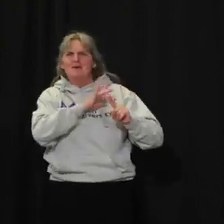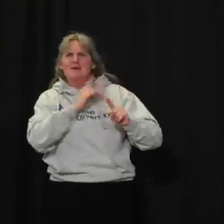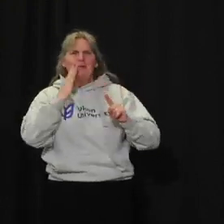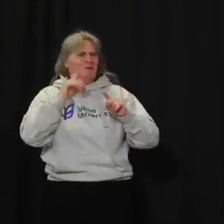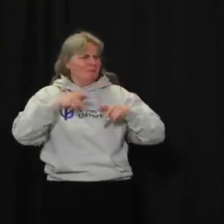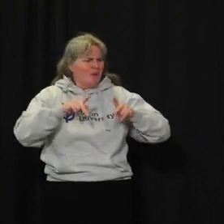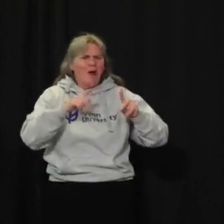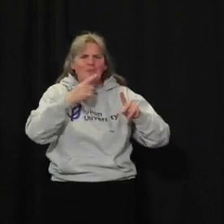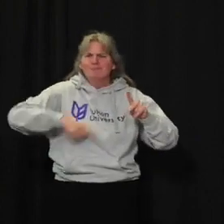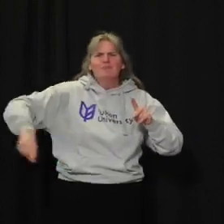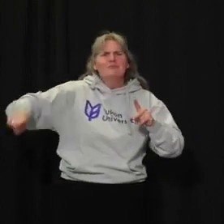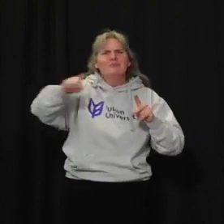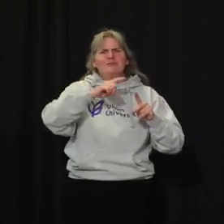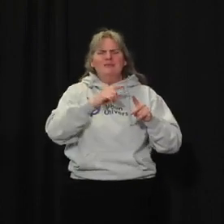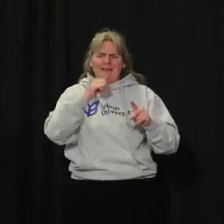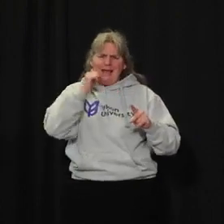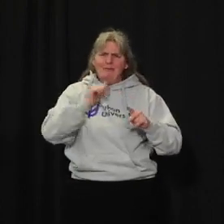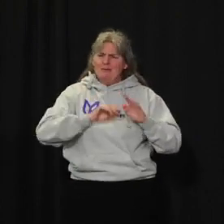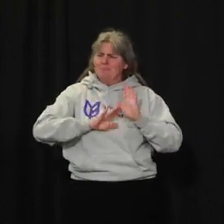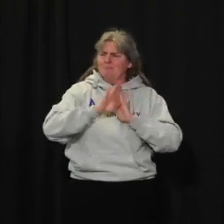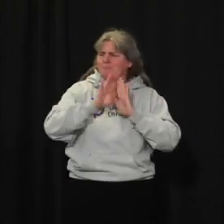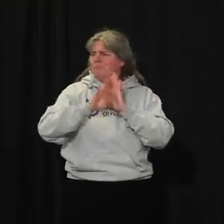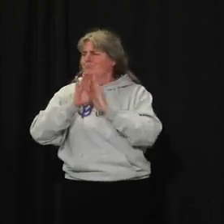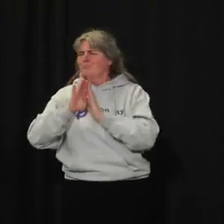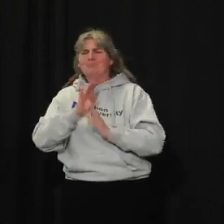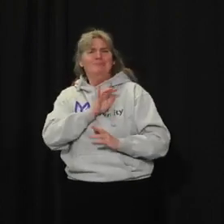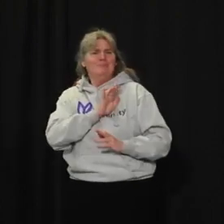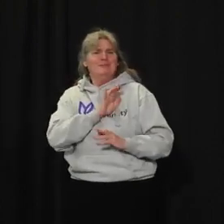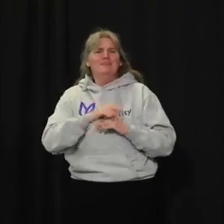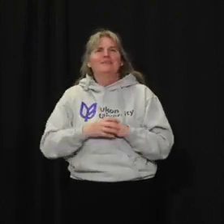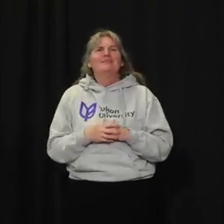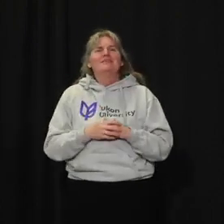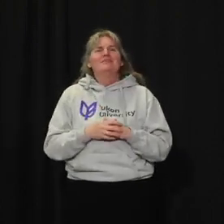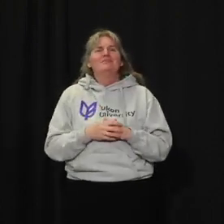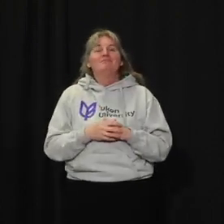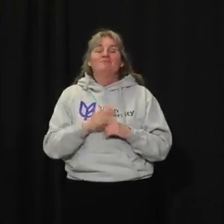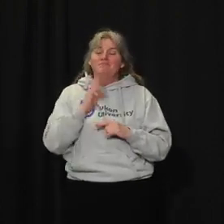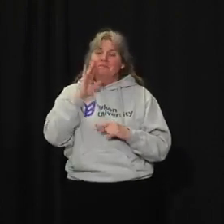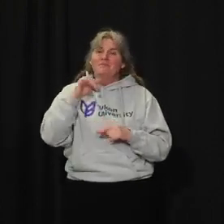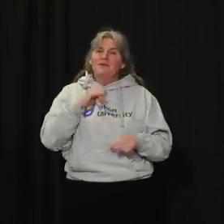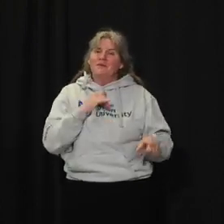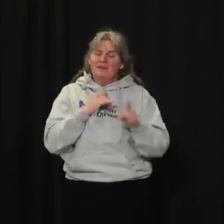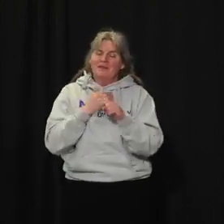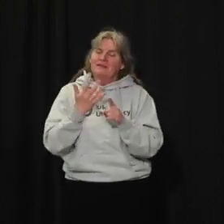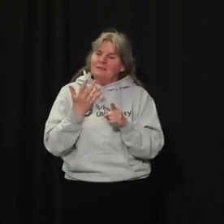developing great opportunities every day. I understand and appreciate that